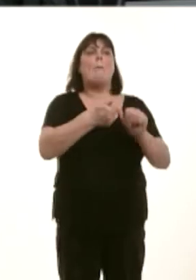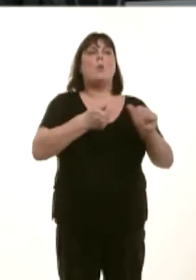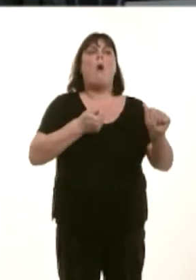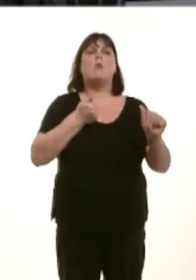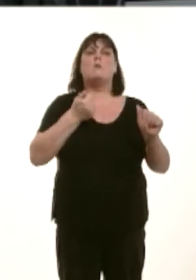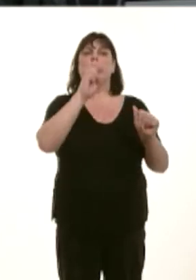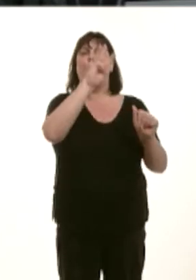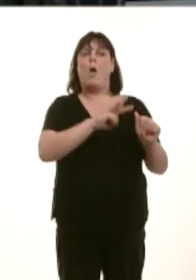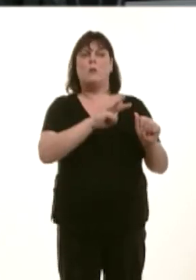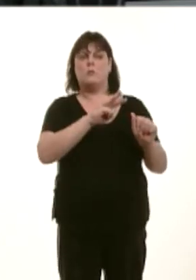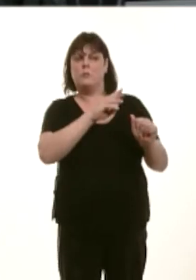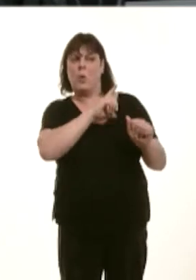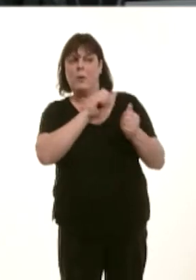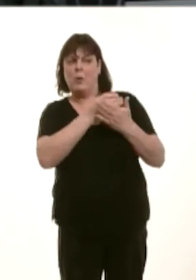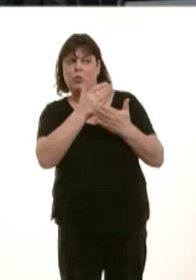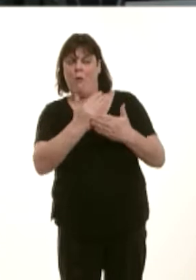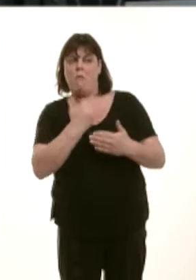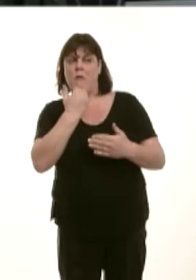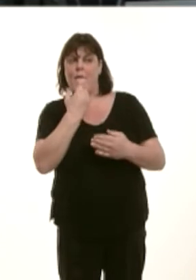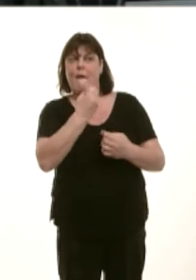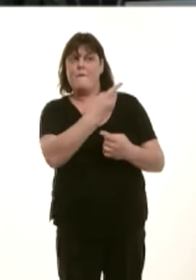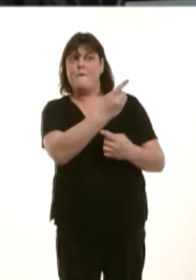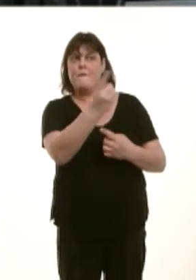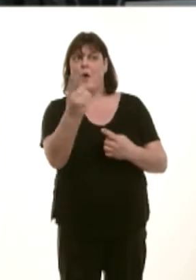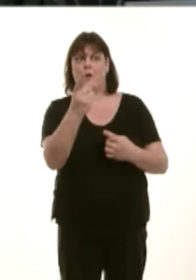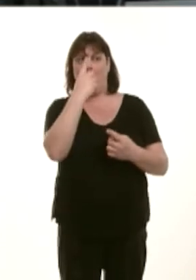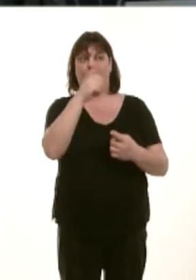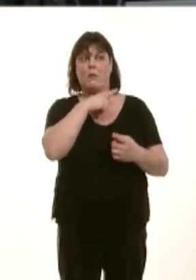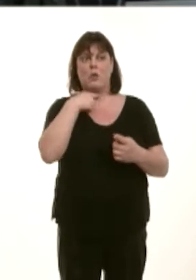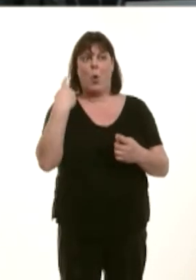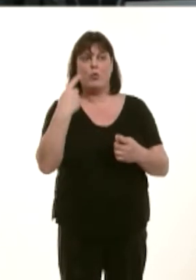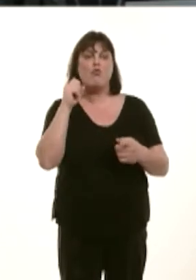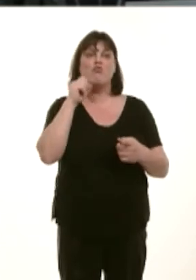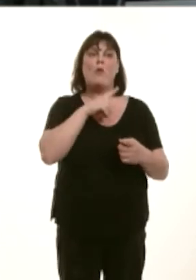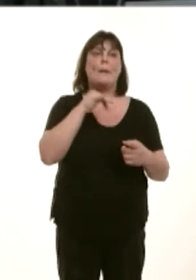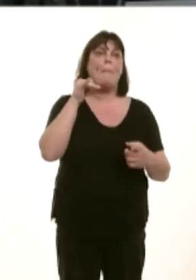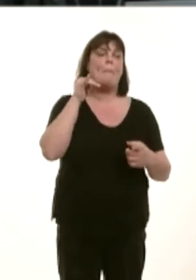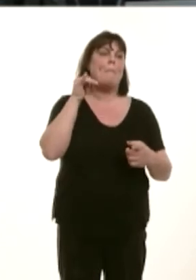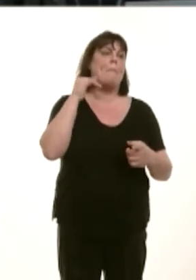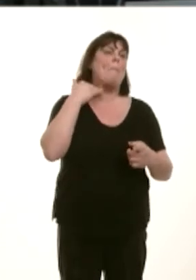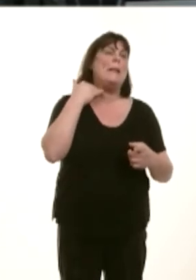that we have enough capacity in Wales to slaughter red meat in particular—lamb, especially,